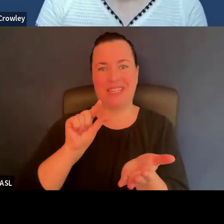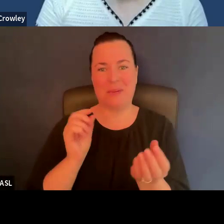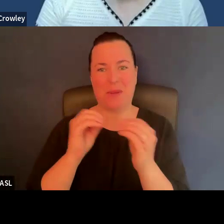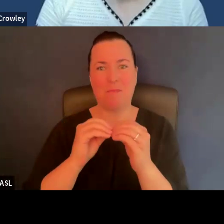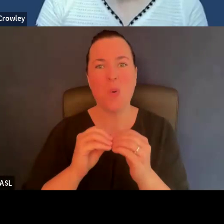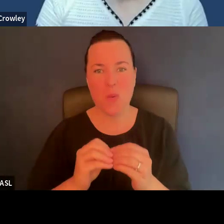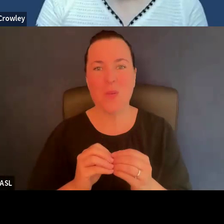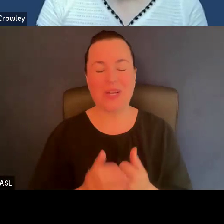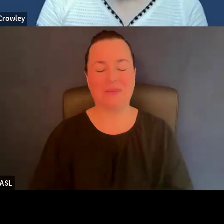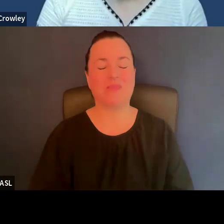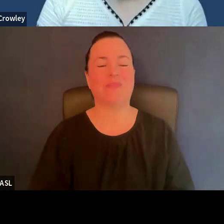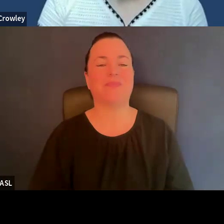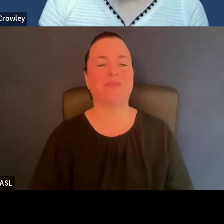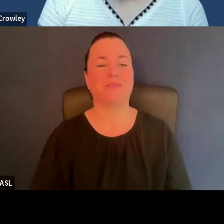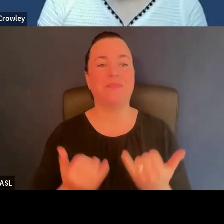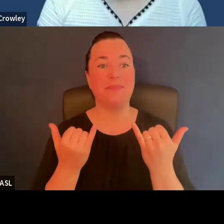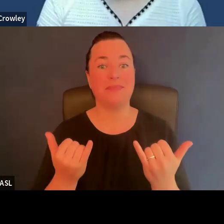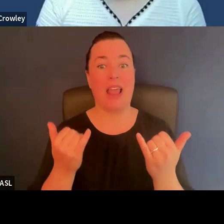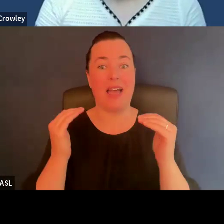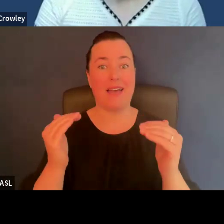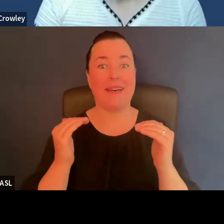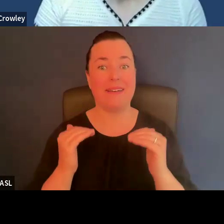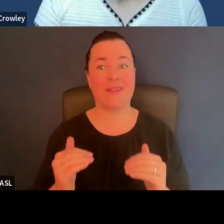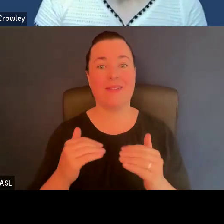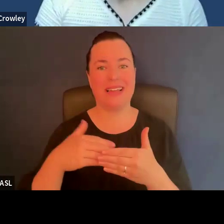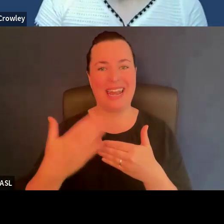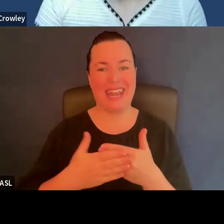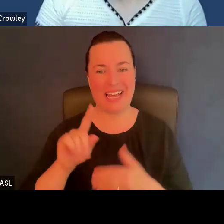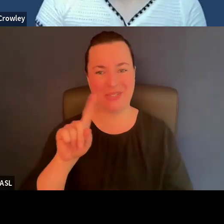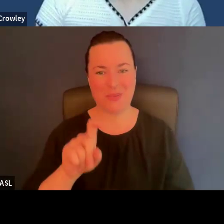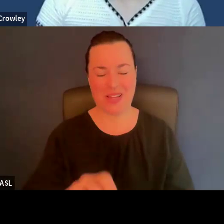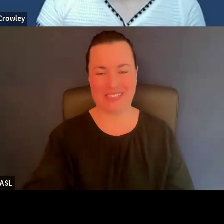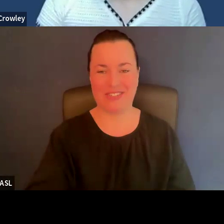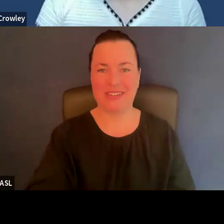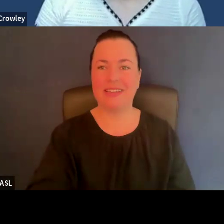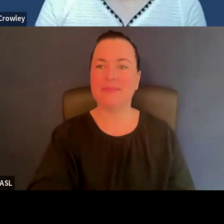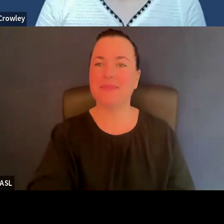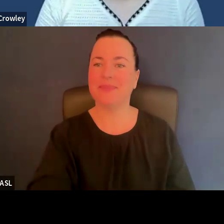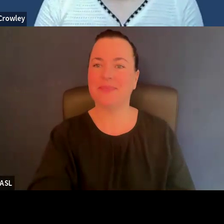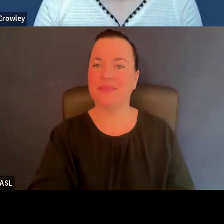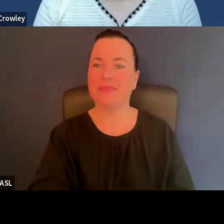So moving into our next question, what are some challenges you faced